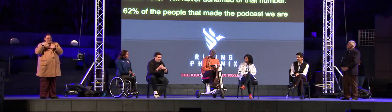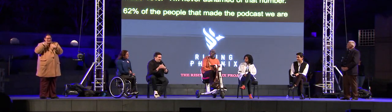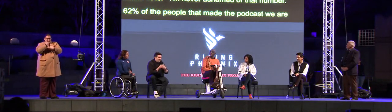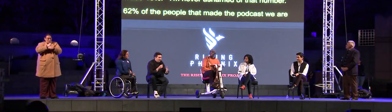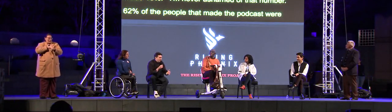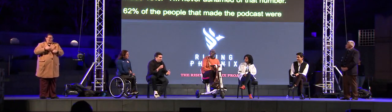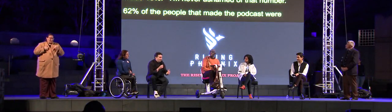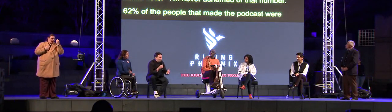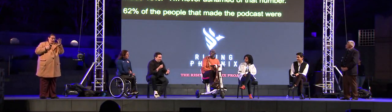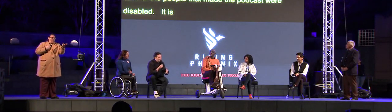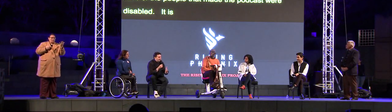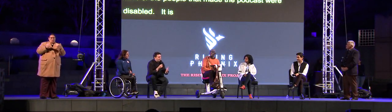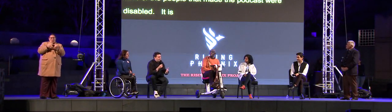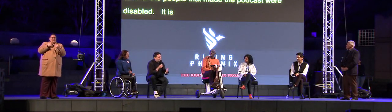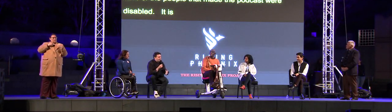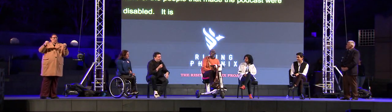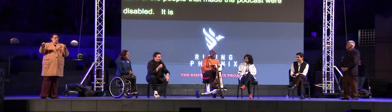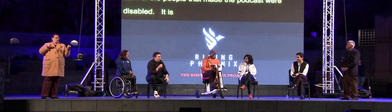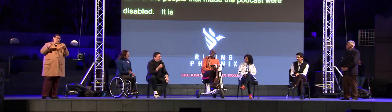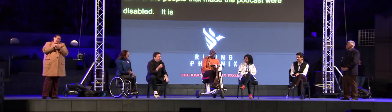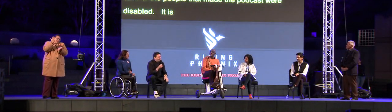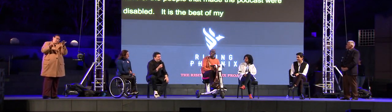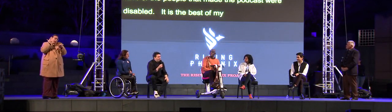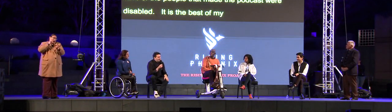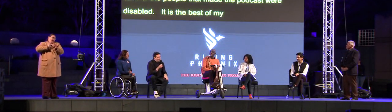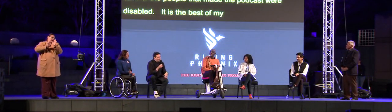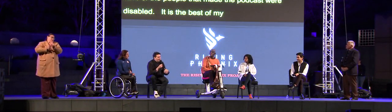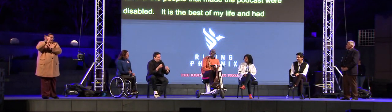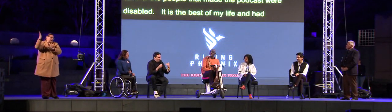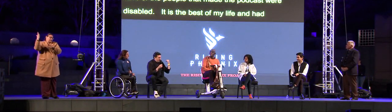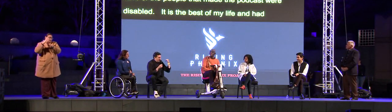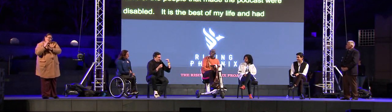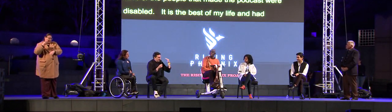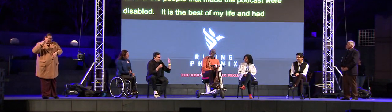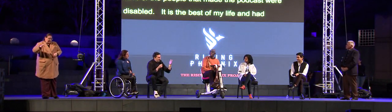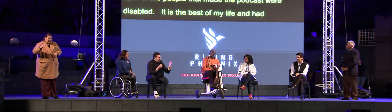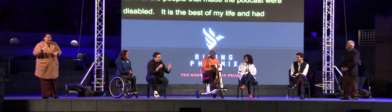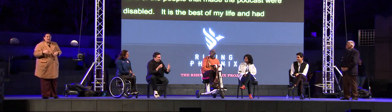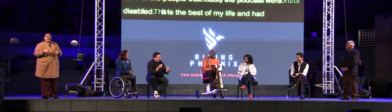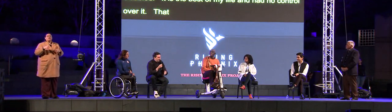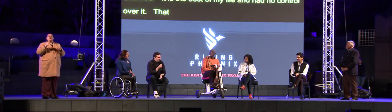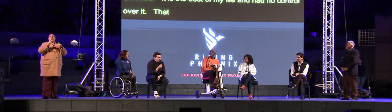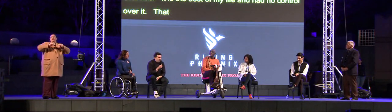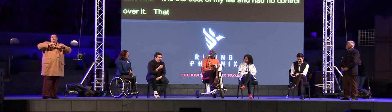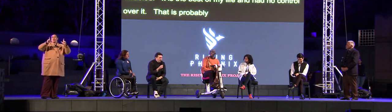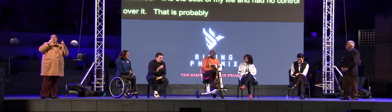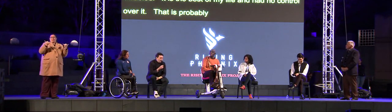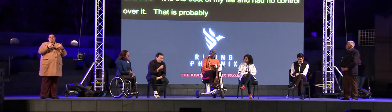but I also had no control over it, so that's probably why. And this Tokyo is 25%.